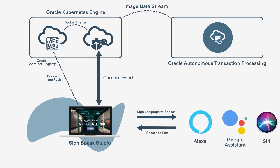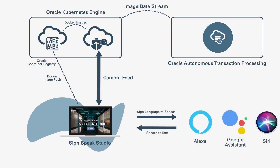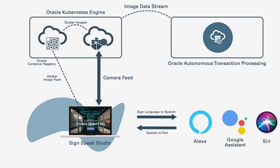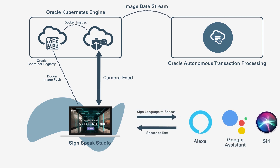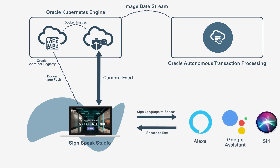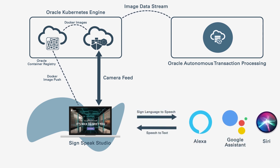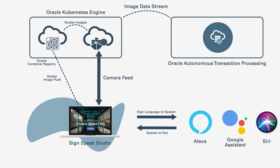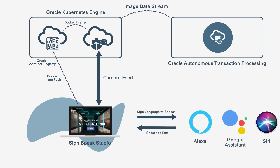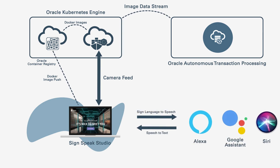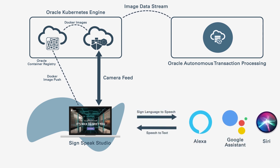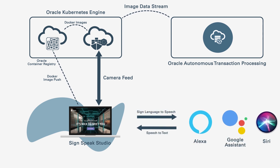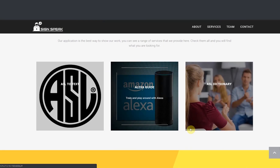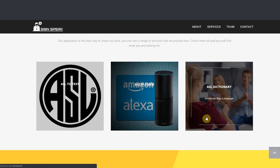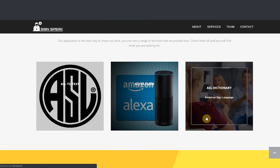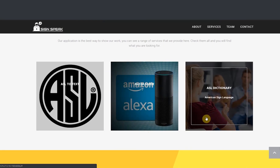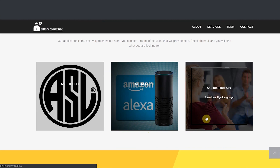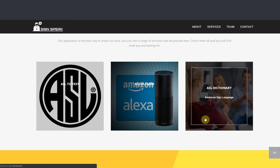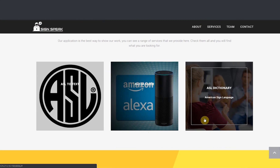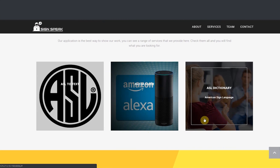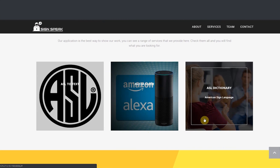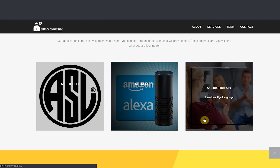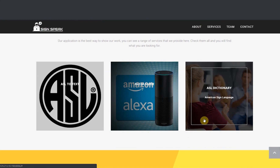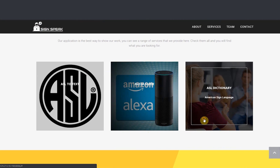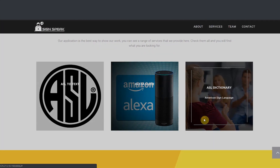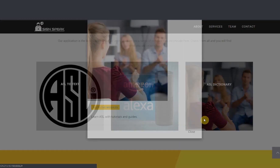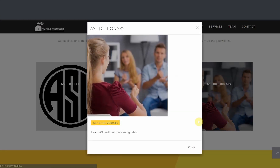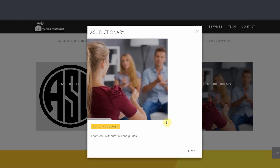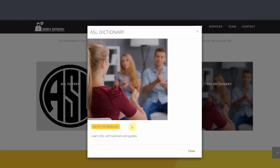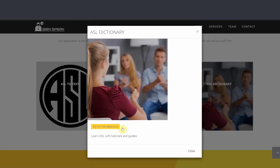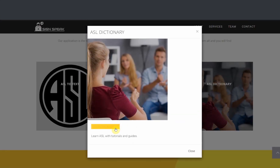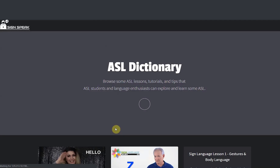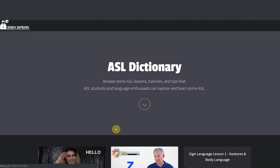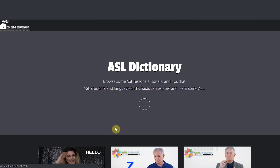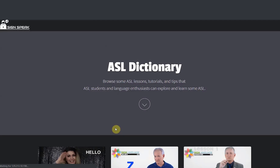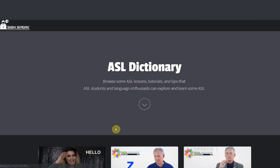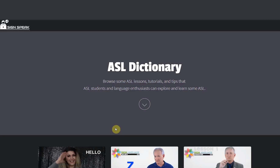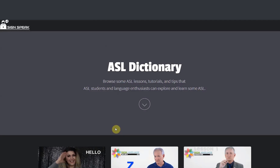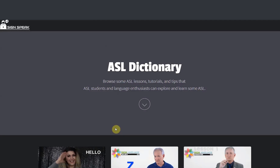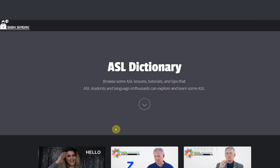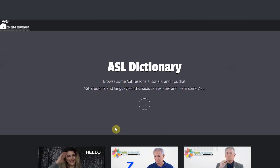offers three integrated services, an easy and simple kickstart program to learn the basics of ASL,